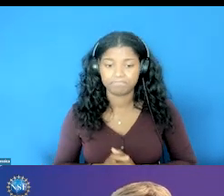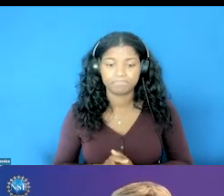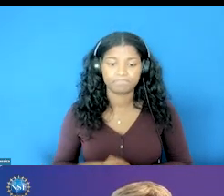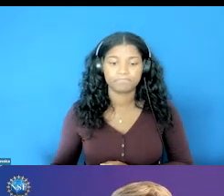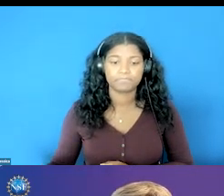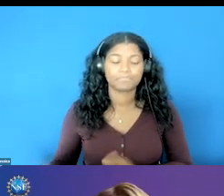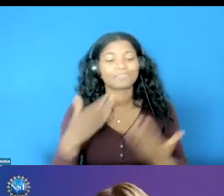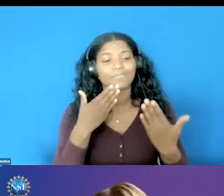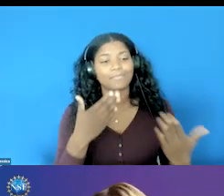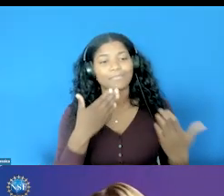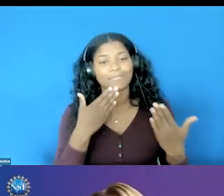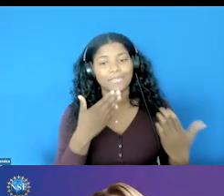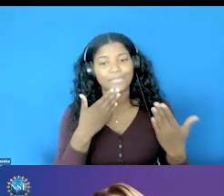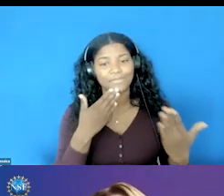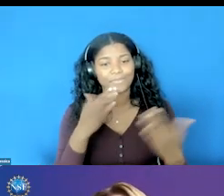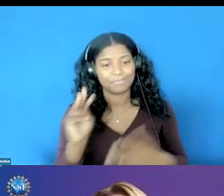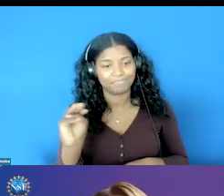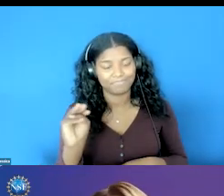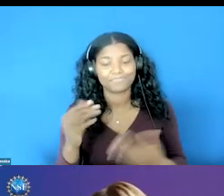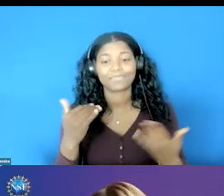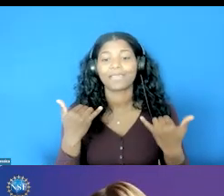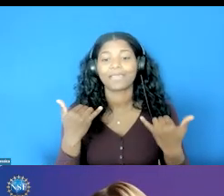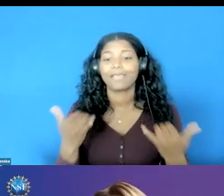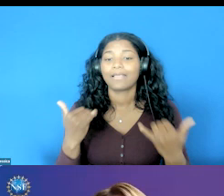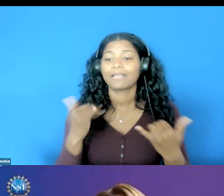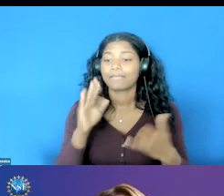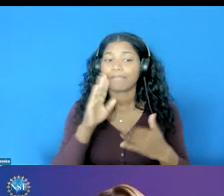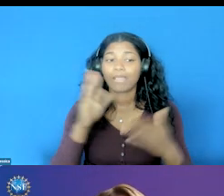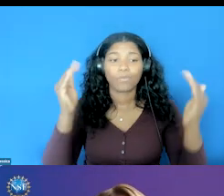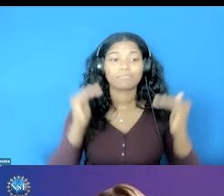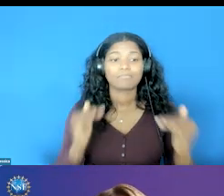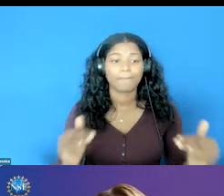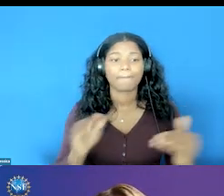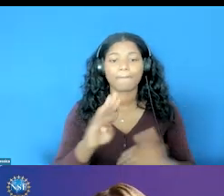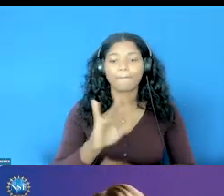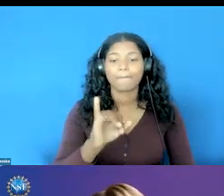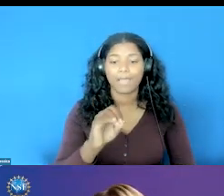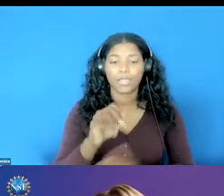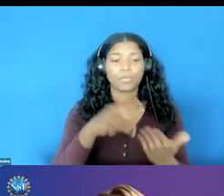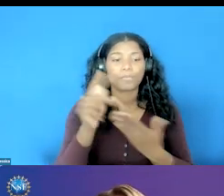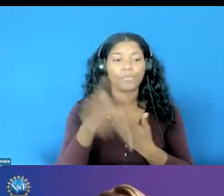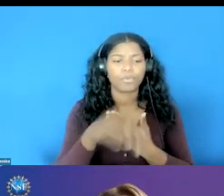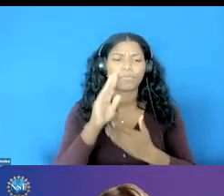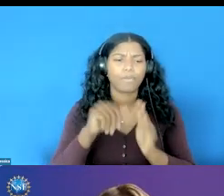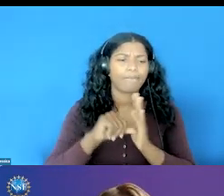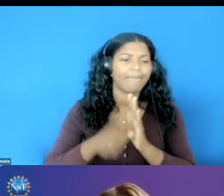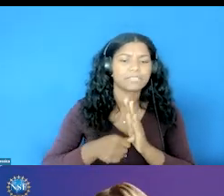Leslie Rissler: Thank you Manju. So now we're going to move to BIO programs that emphasize building capacity.